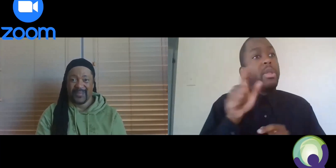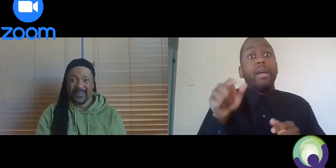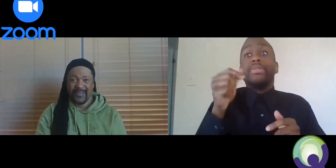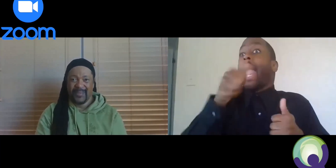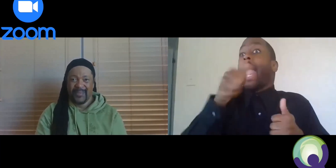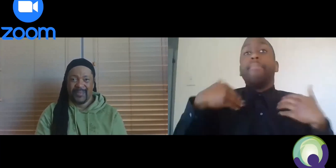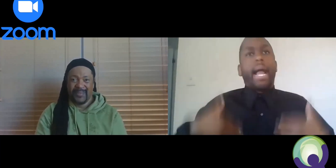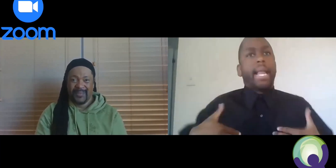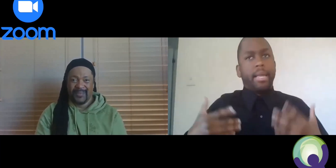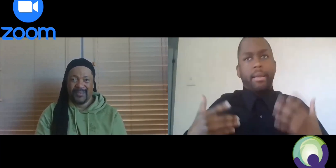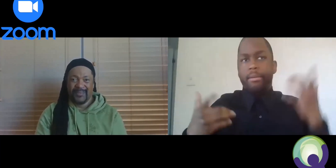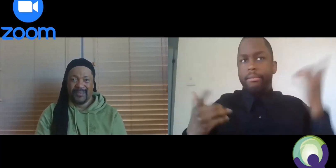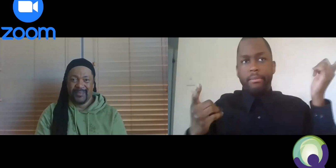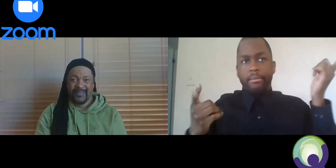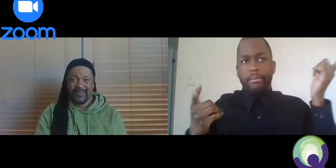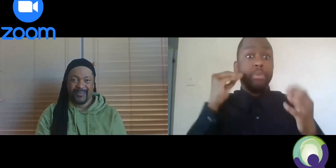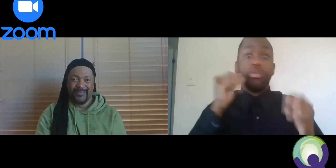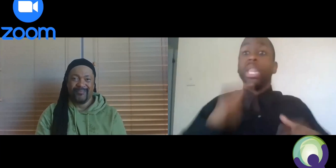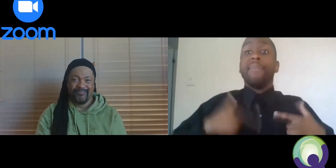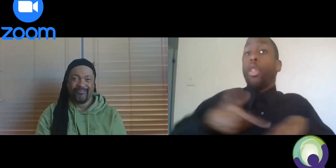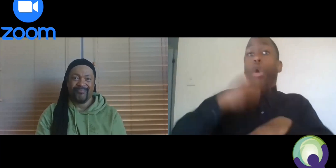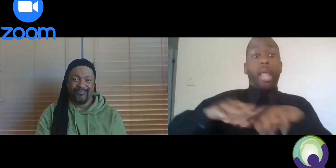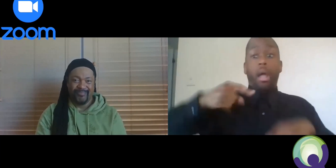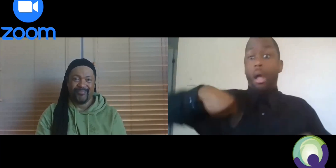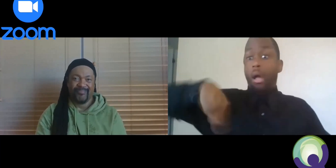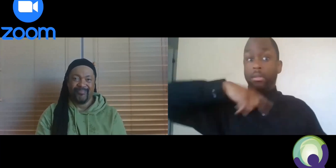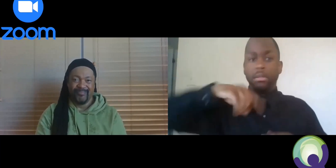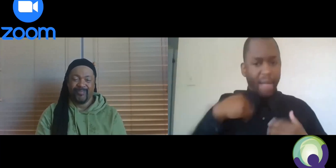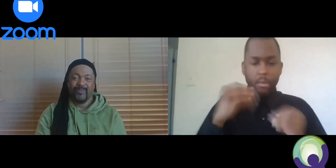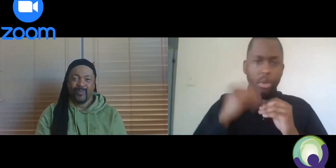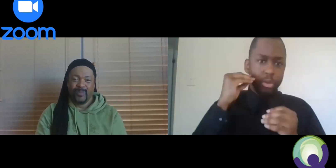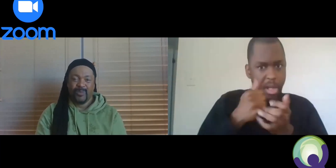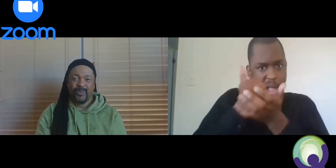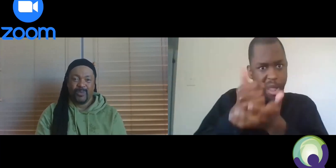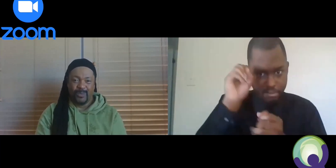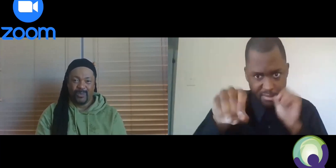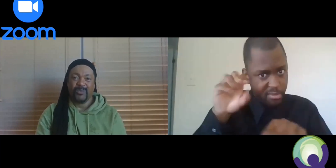No, why don’t you ask. There is someone around who has lived longer than us.